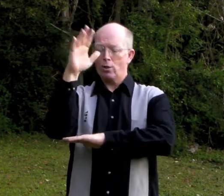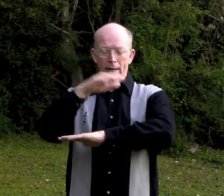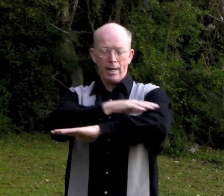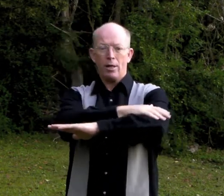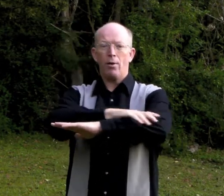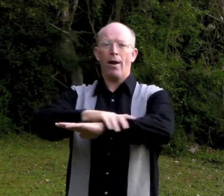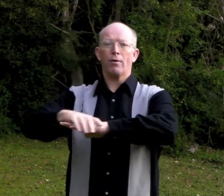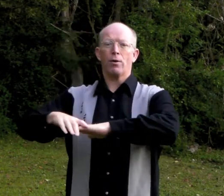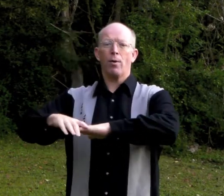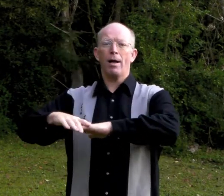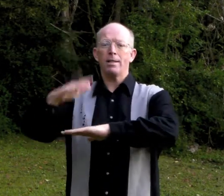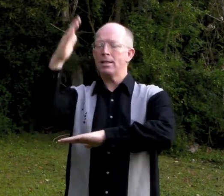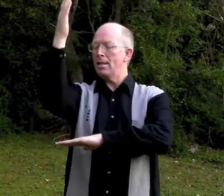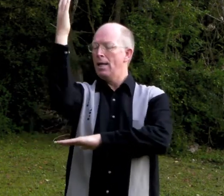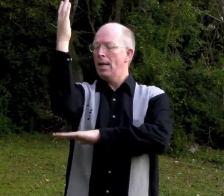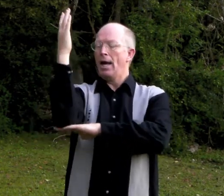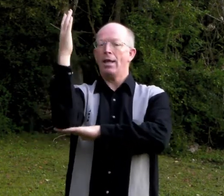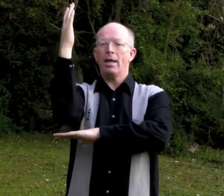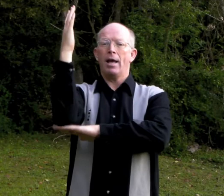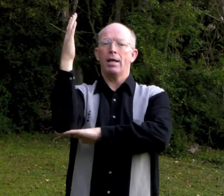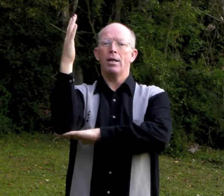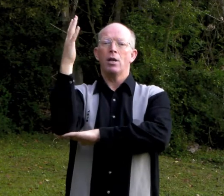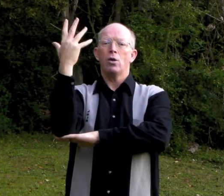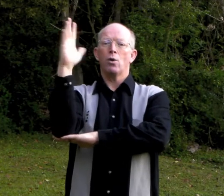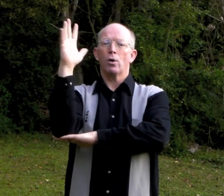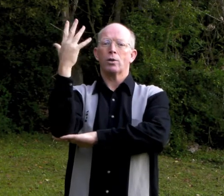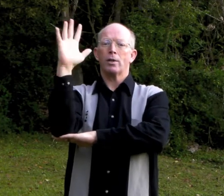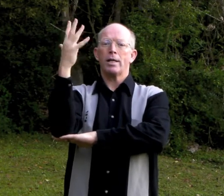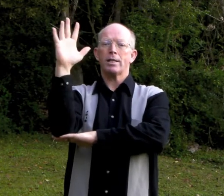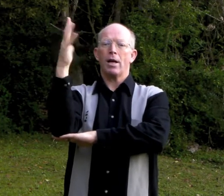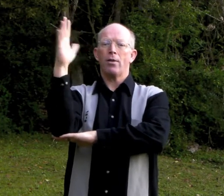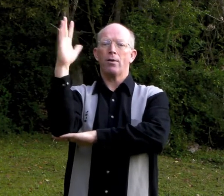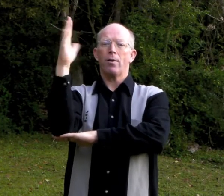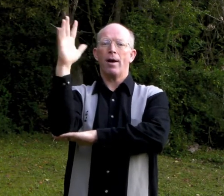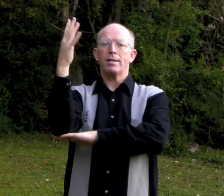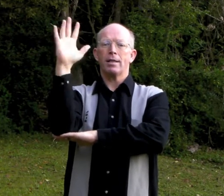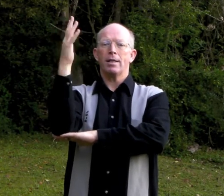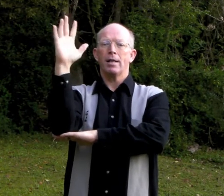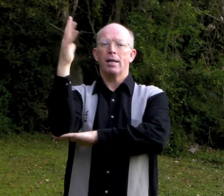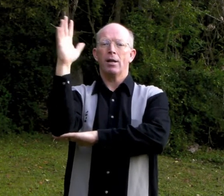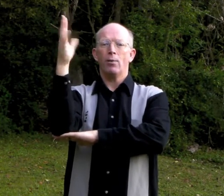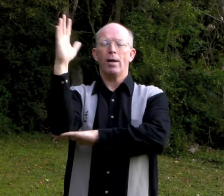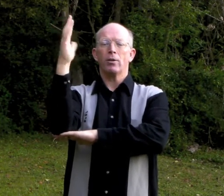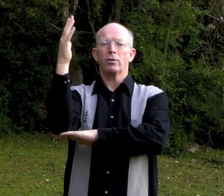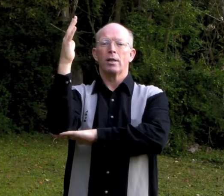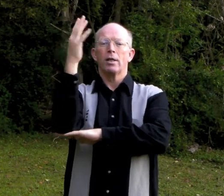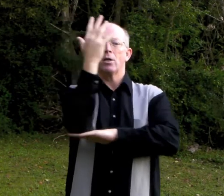TREE – You have your horizon and then your TREE is on the horizon. It wiggles.